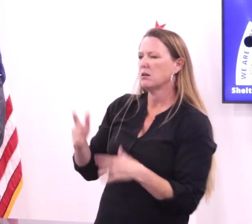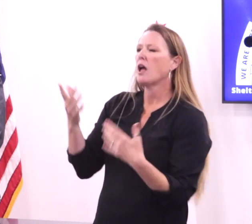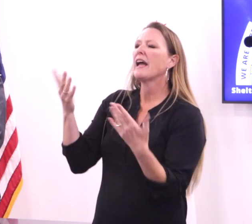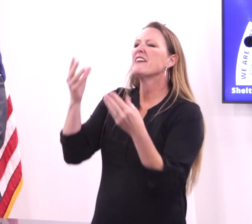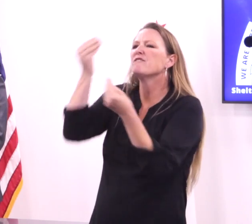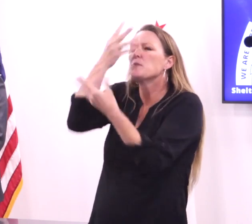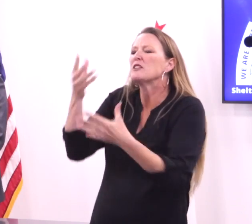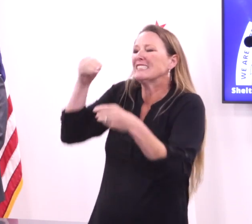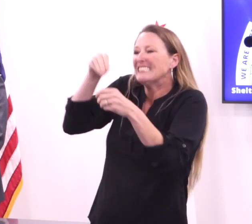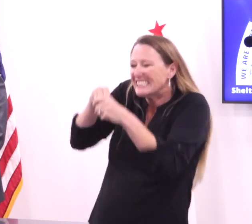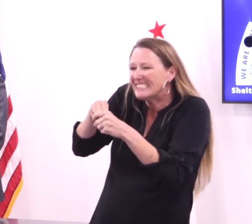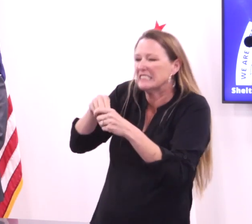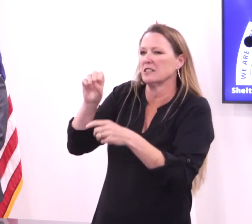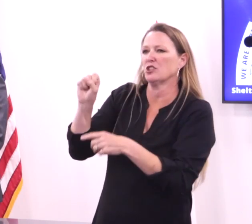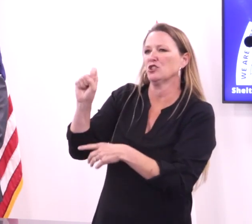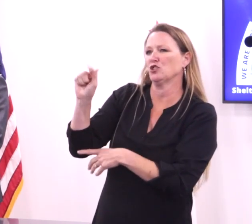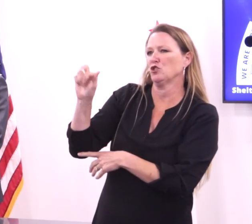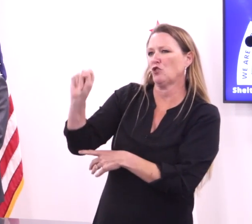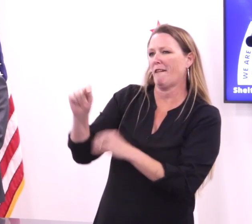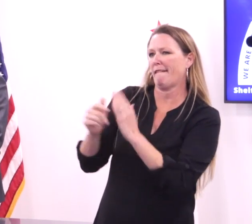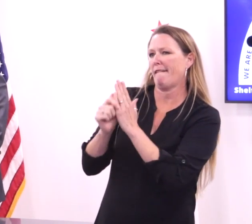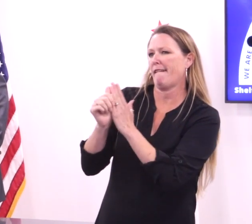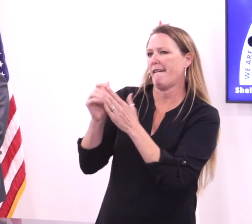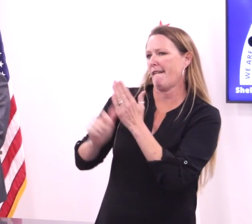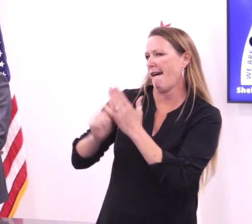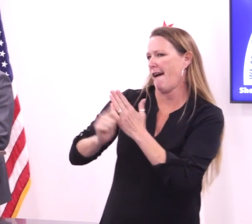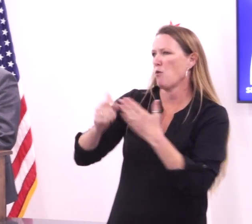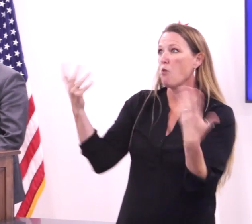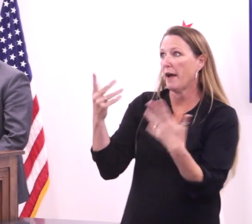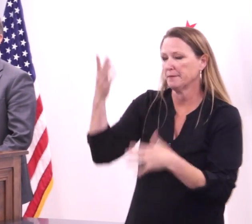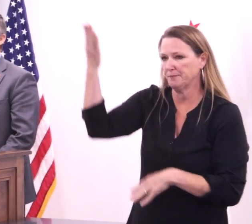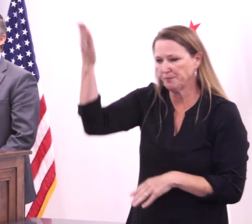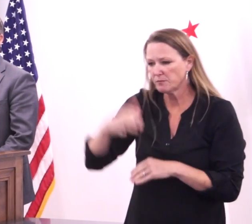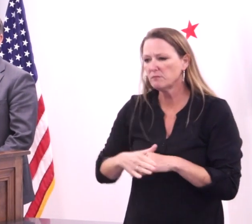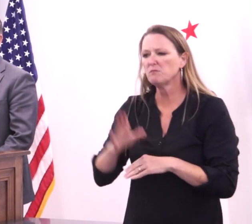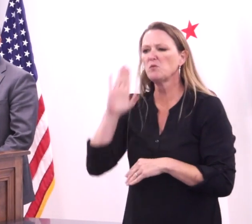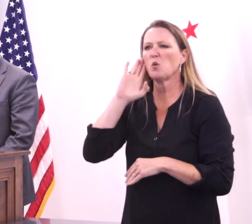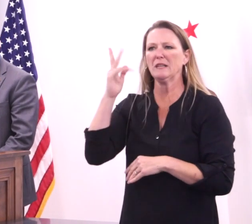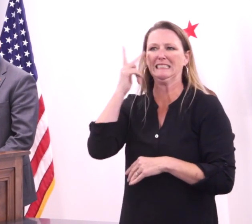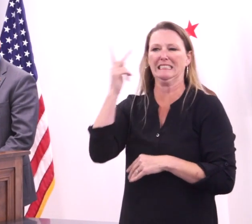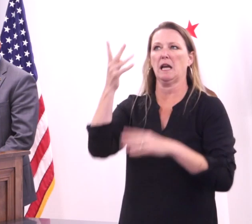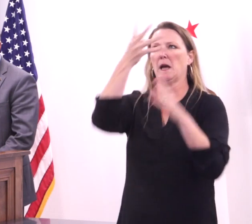What's in it? You will find a matrix and description of phases.